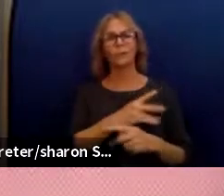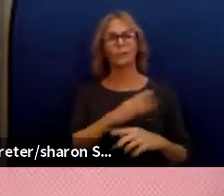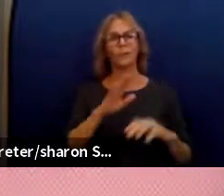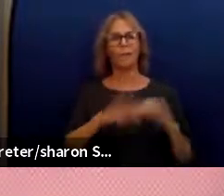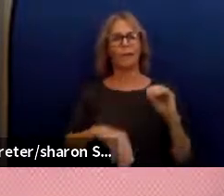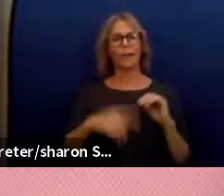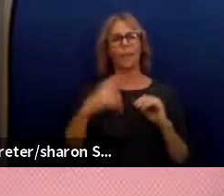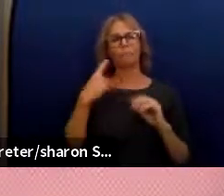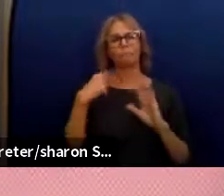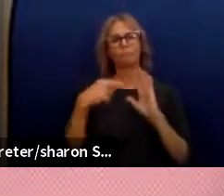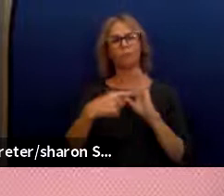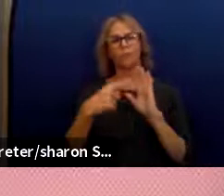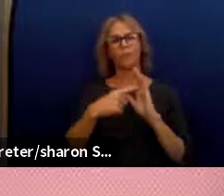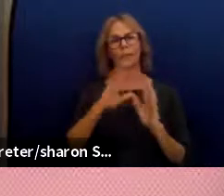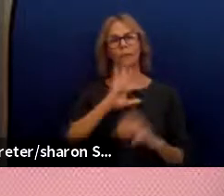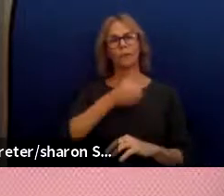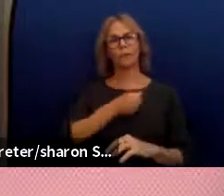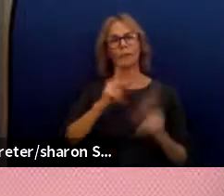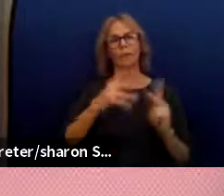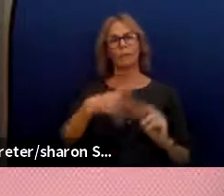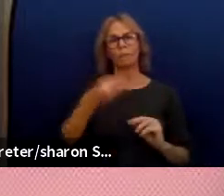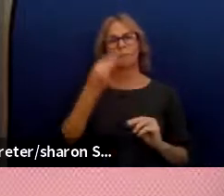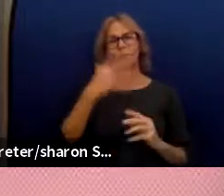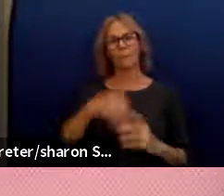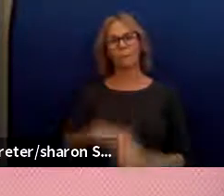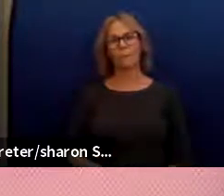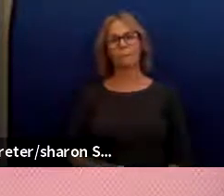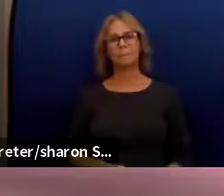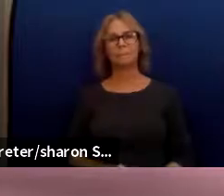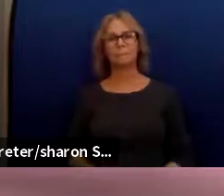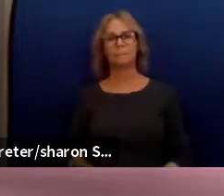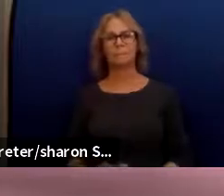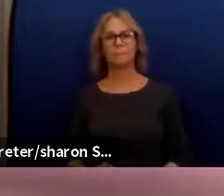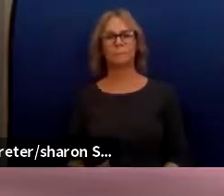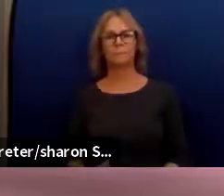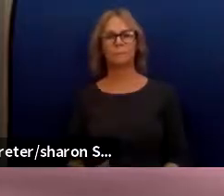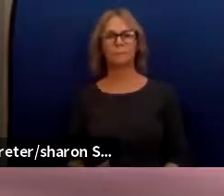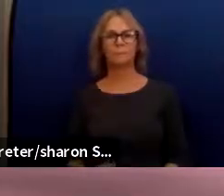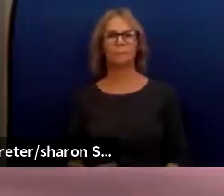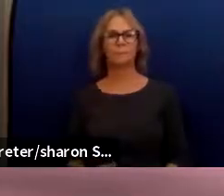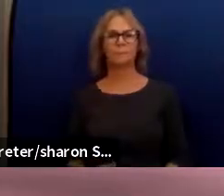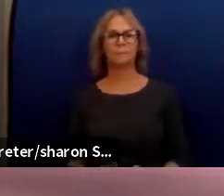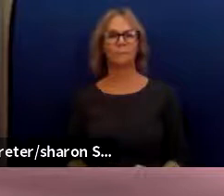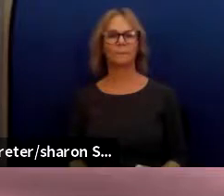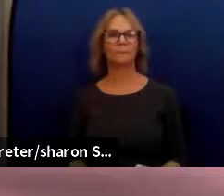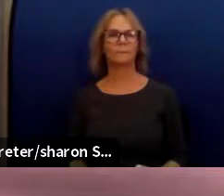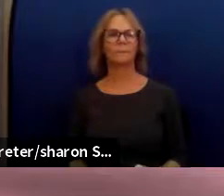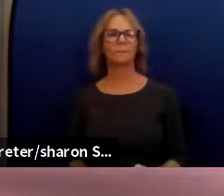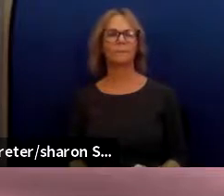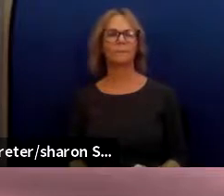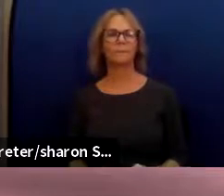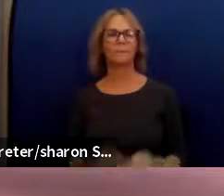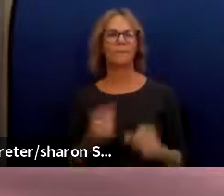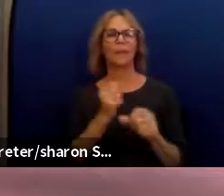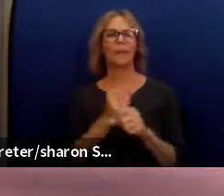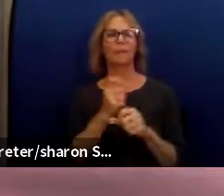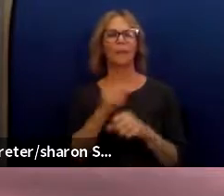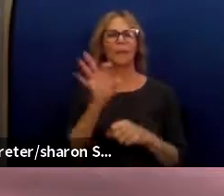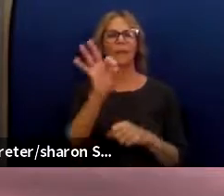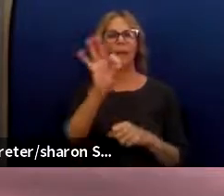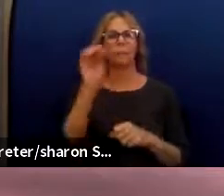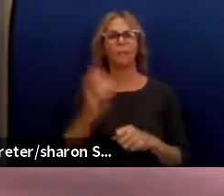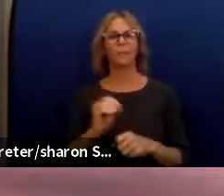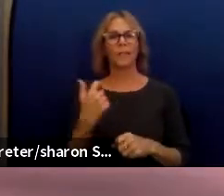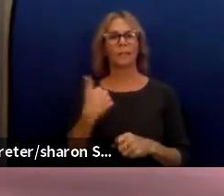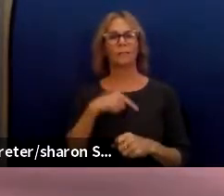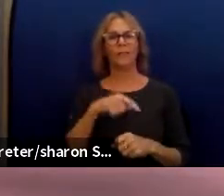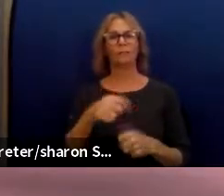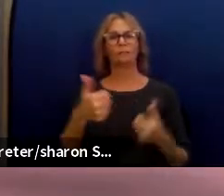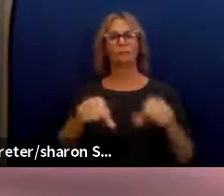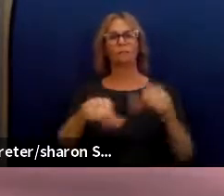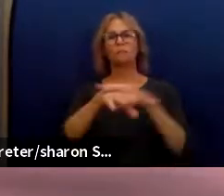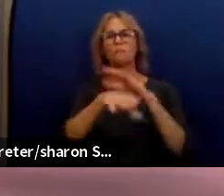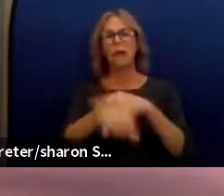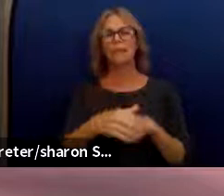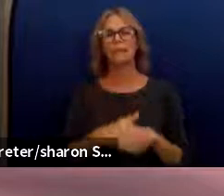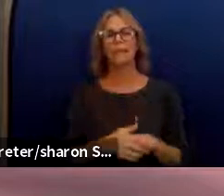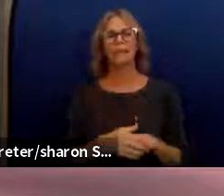people, trans people who are white. Every year, about 9% of us are denied access, 12% of us are attacked in the restroom. And about